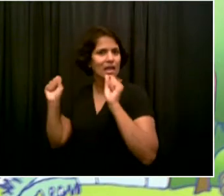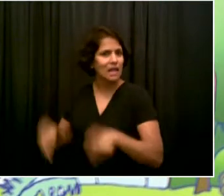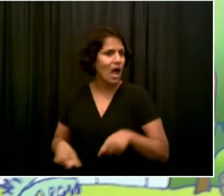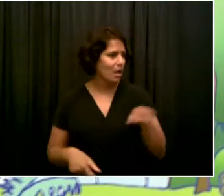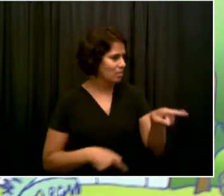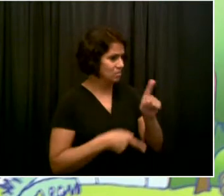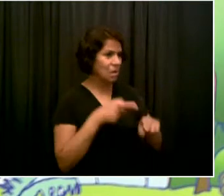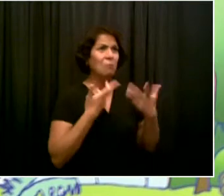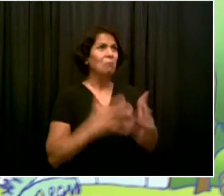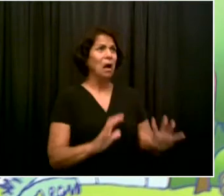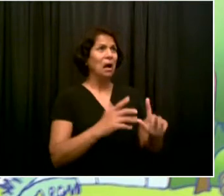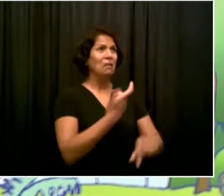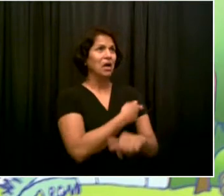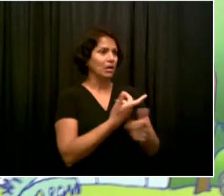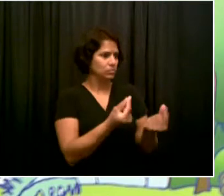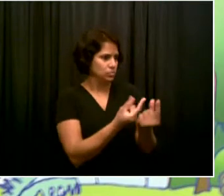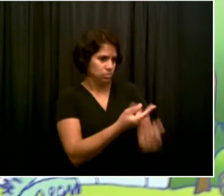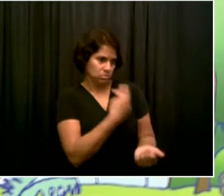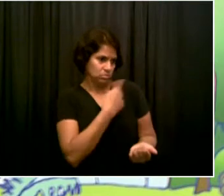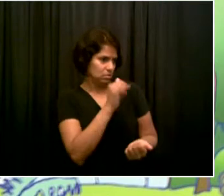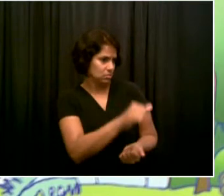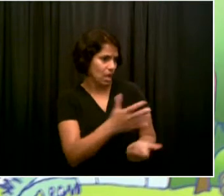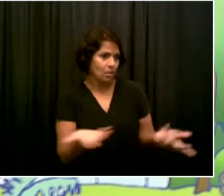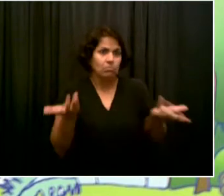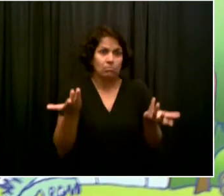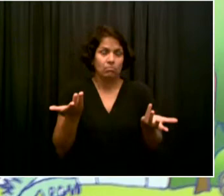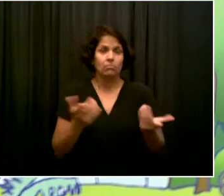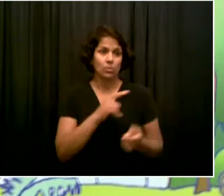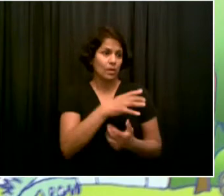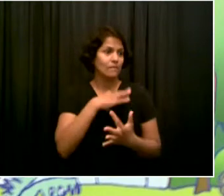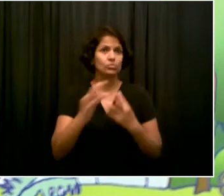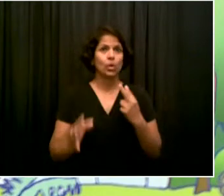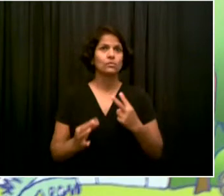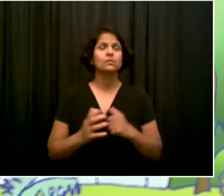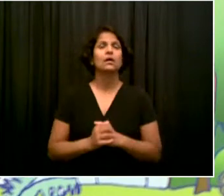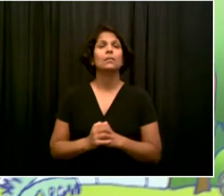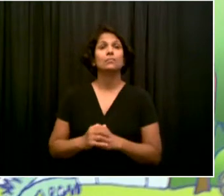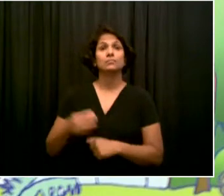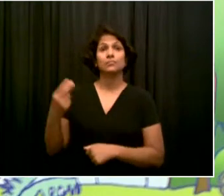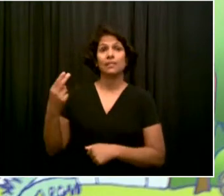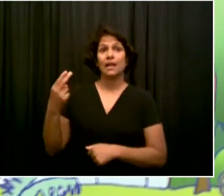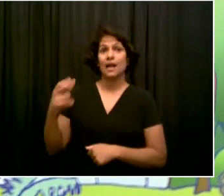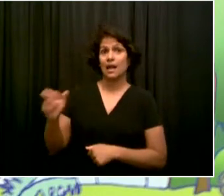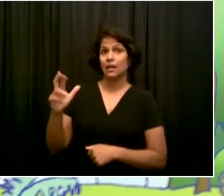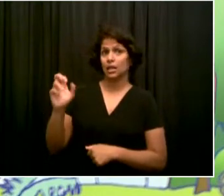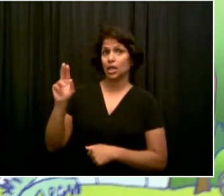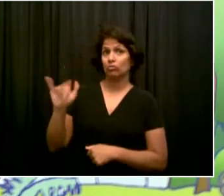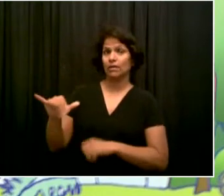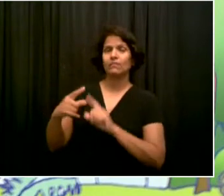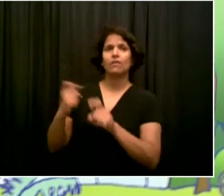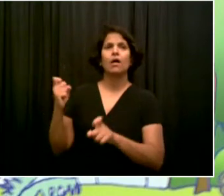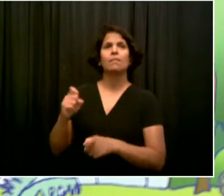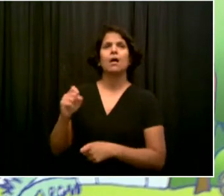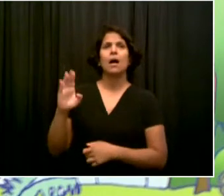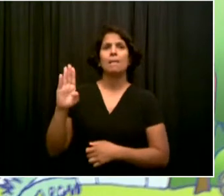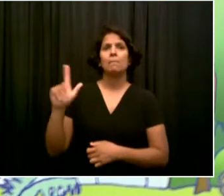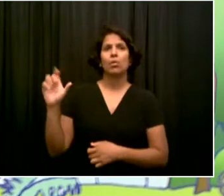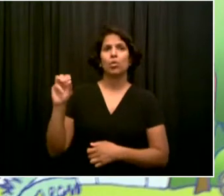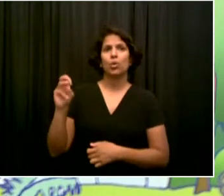FOLKS AND THEIR FAMILY IN DANGER BUT THEN I CAN HAVE AN OPPORTUNITY TO DO A LOT OF THINGS THAT THEY WANT TO DO BECAUSE MORE AND MORE IT WILL E B ONLY FOR VACCINATED PEOPLE.